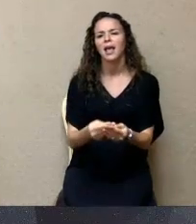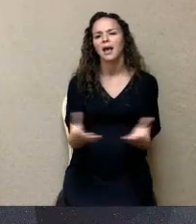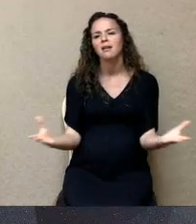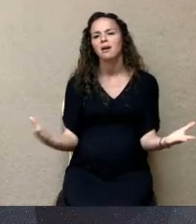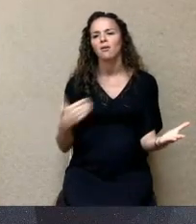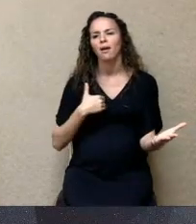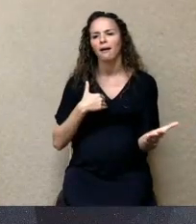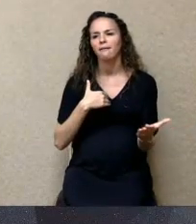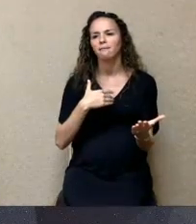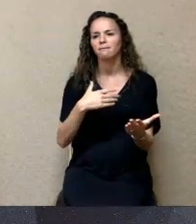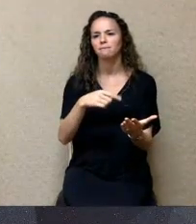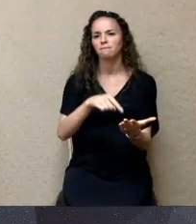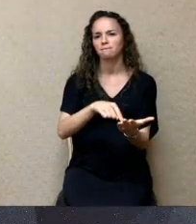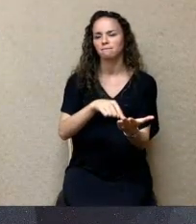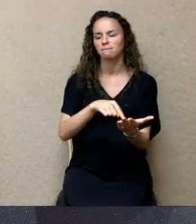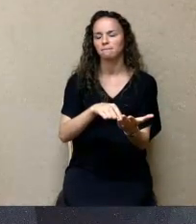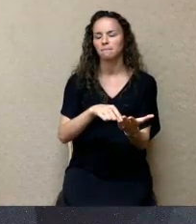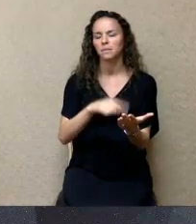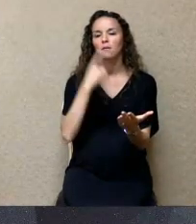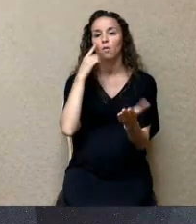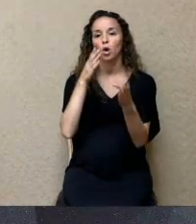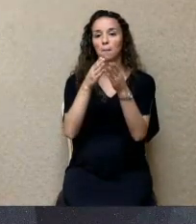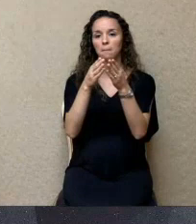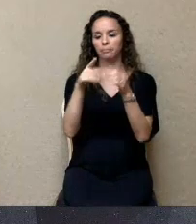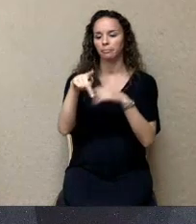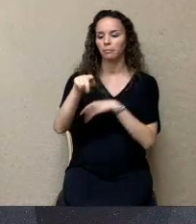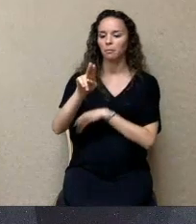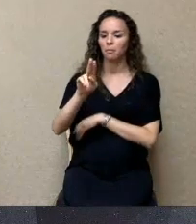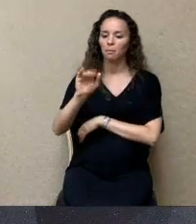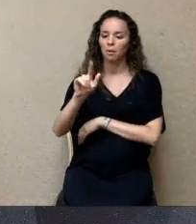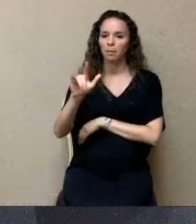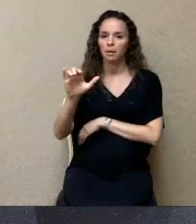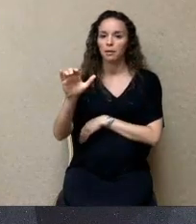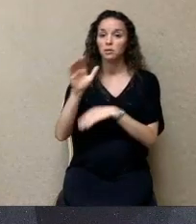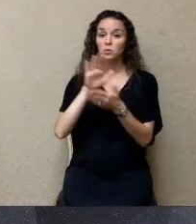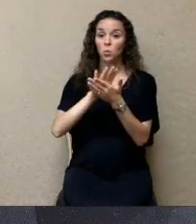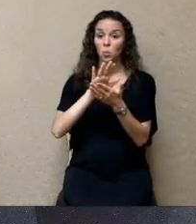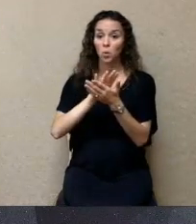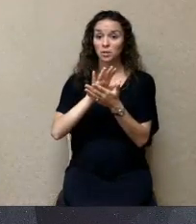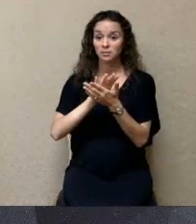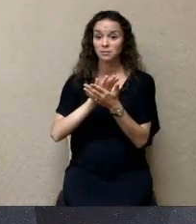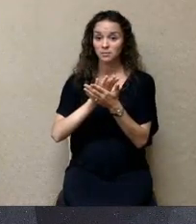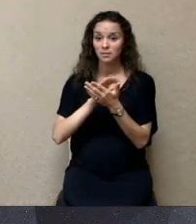The resources handout. That's for public schools to borrow loan devices.